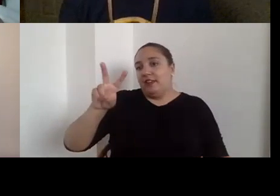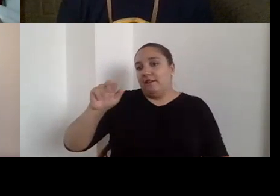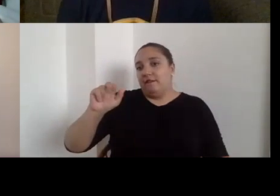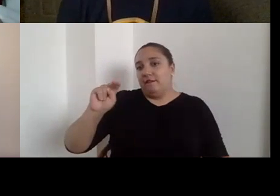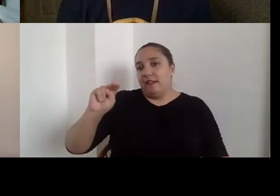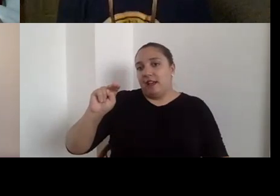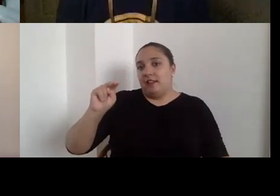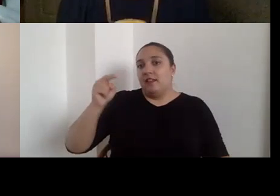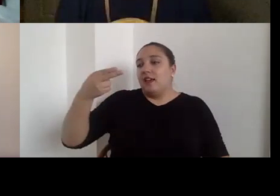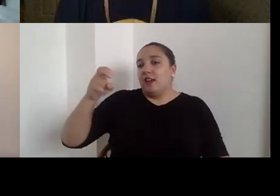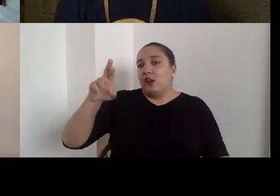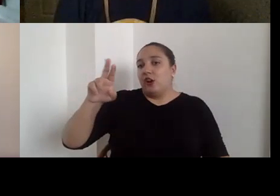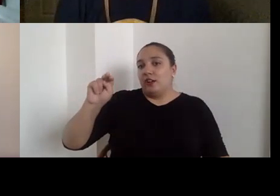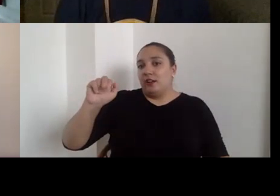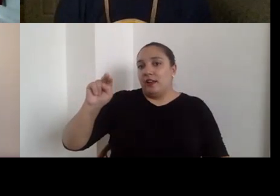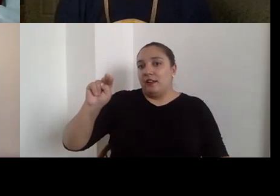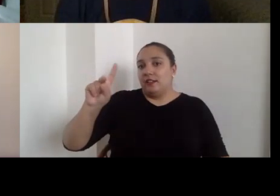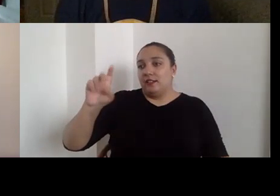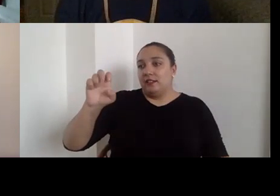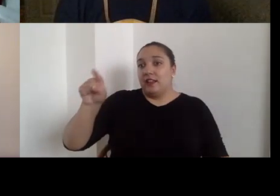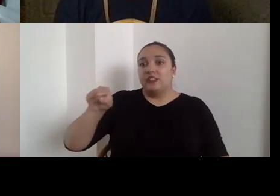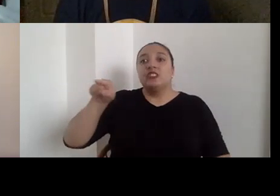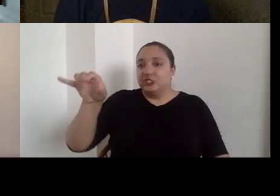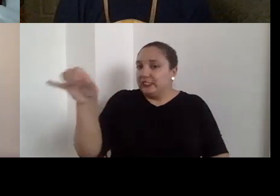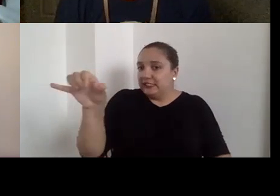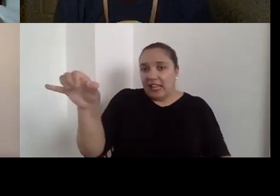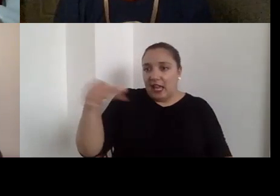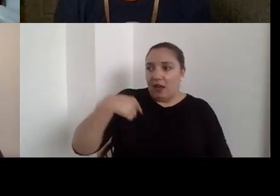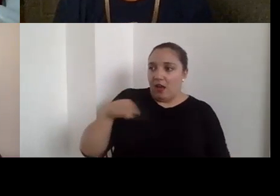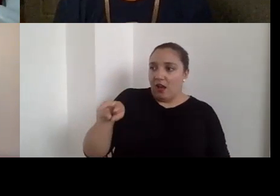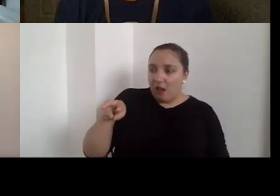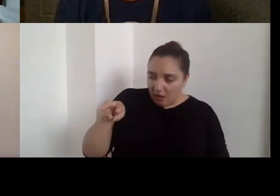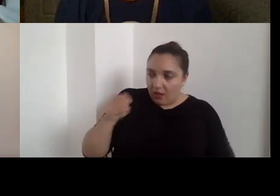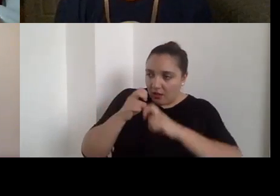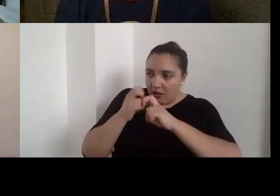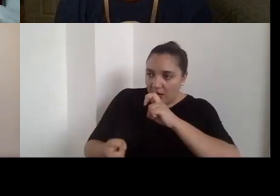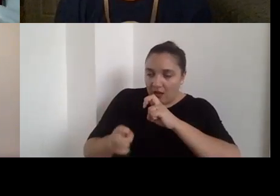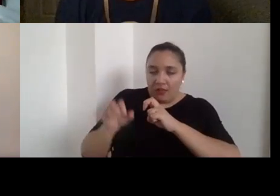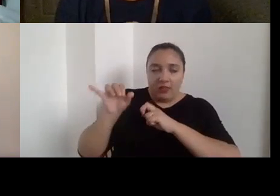Like that's dope to be able to commit yourself to be able to